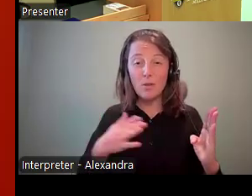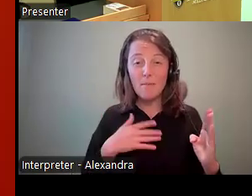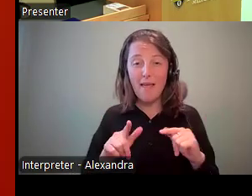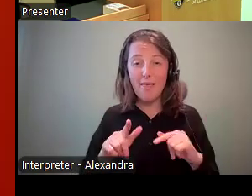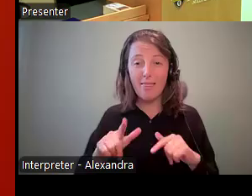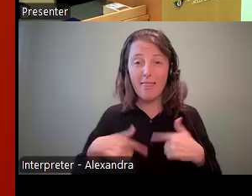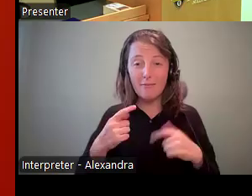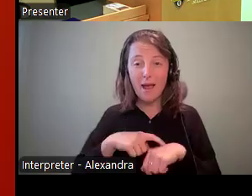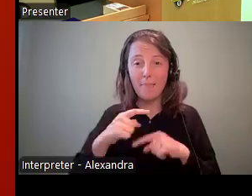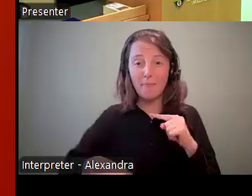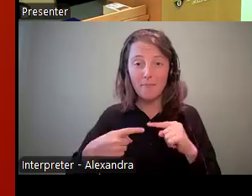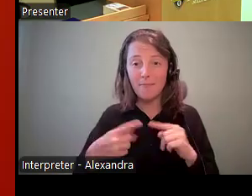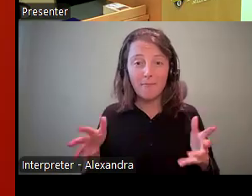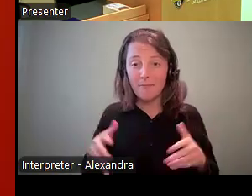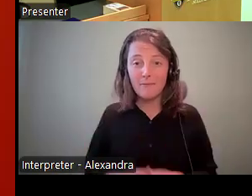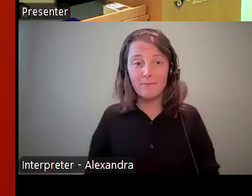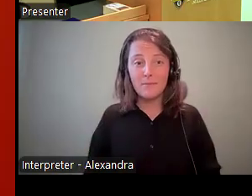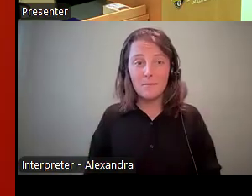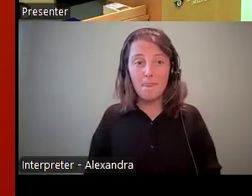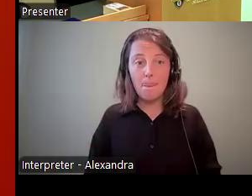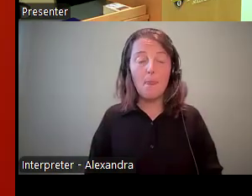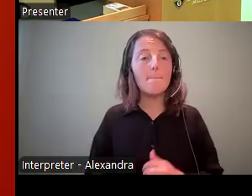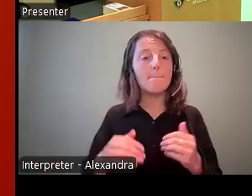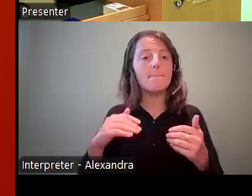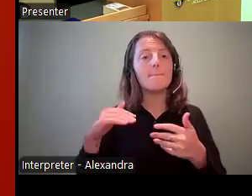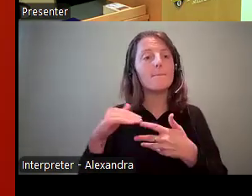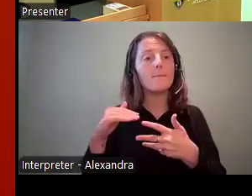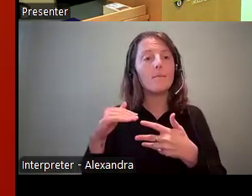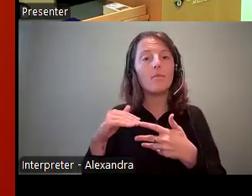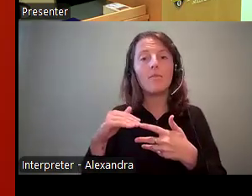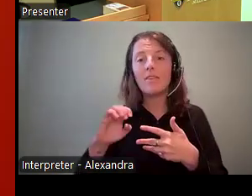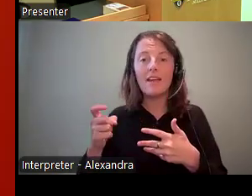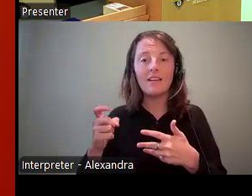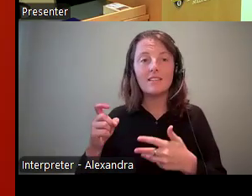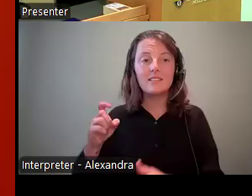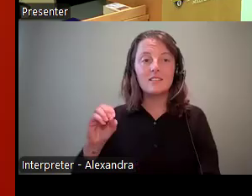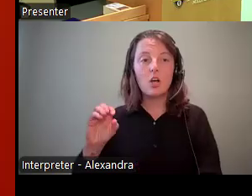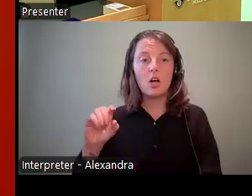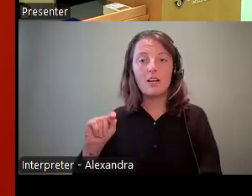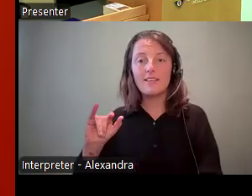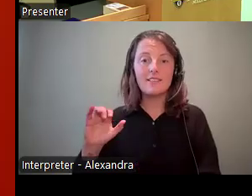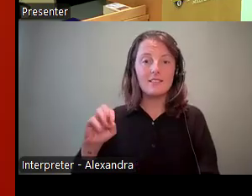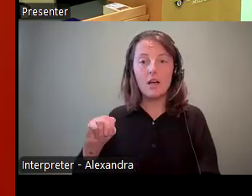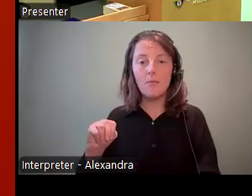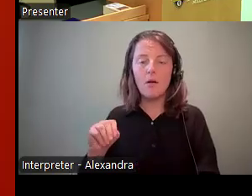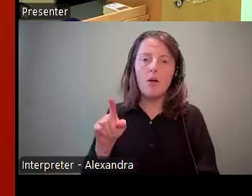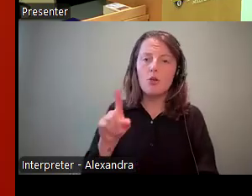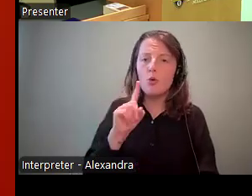You're so beautiful. What are you? Anybody's ever had that question asked because uh a person views